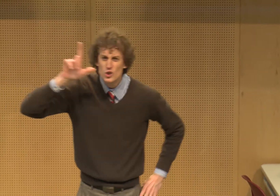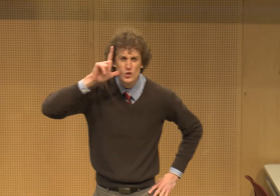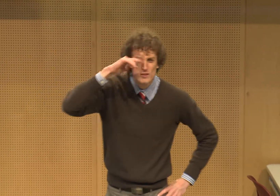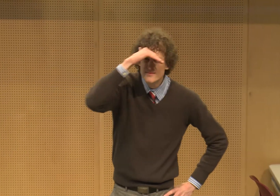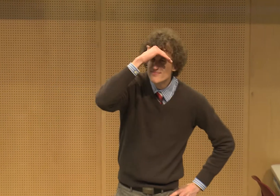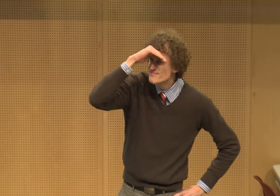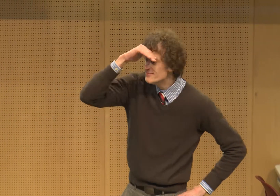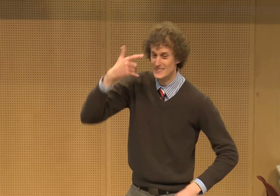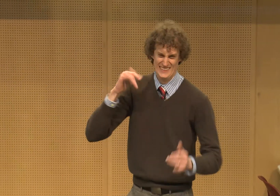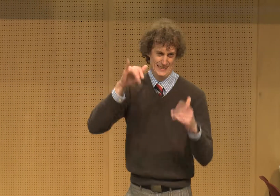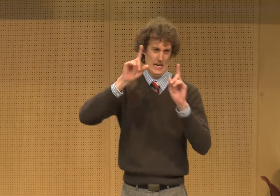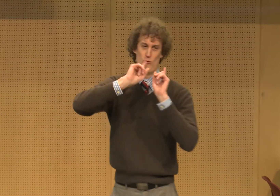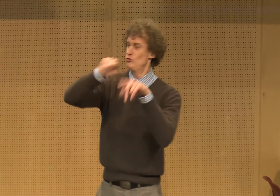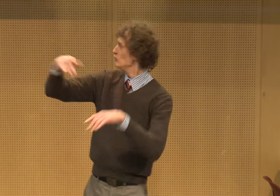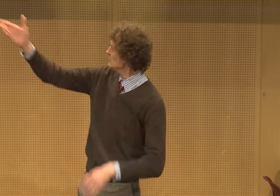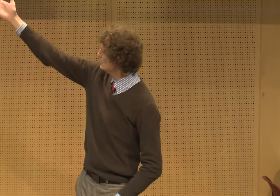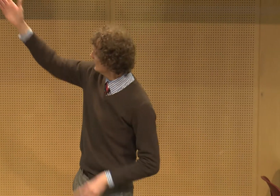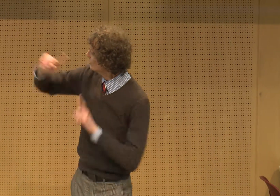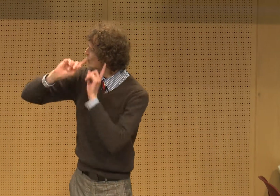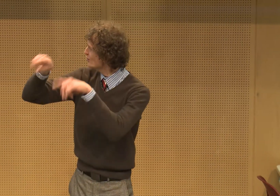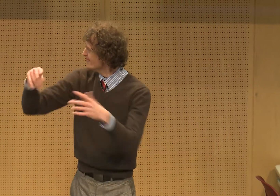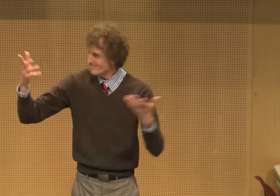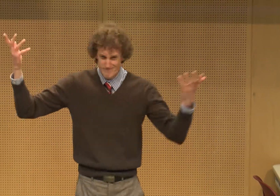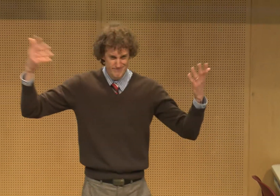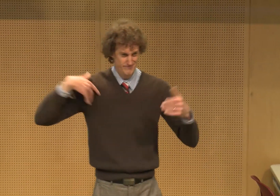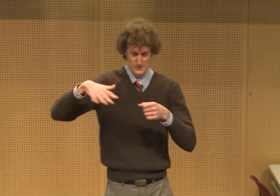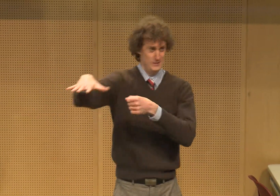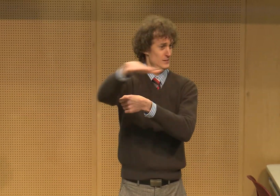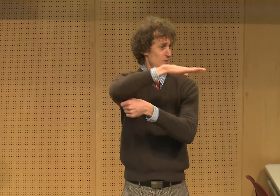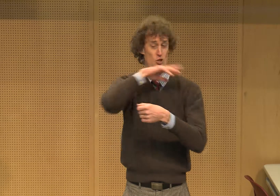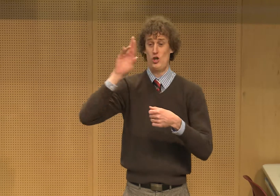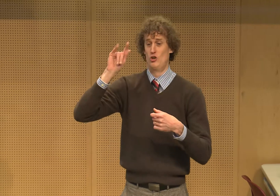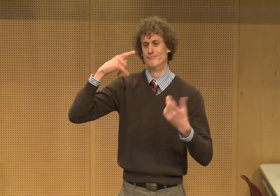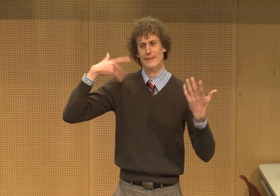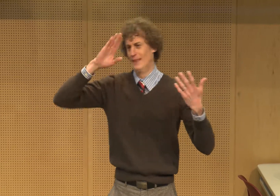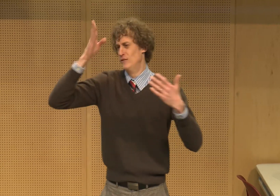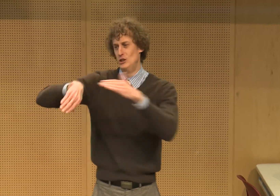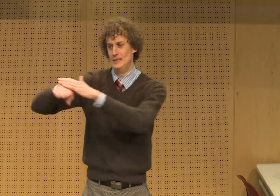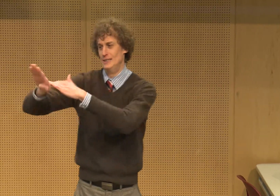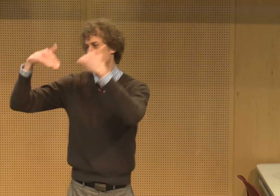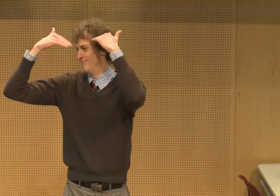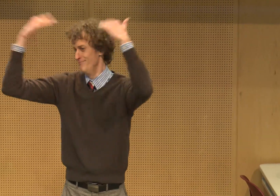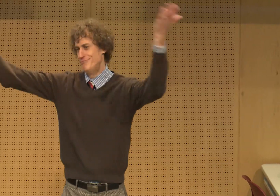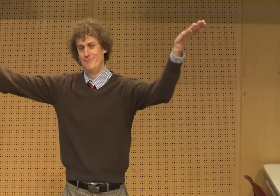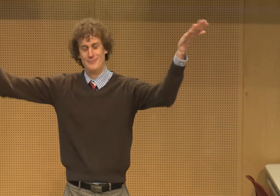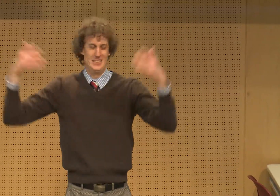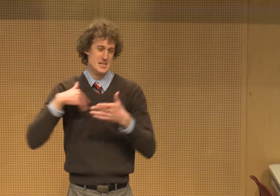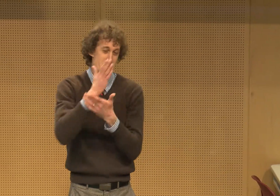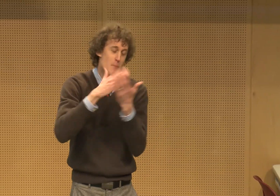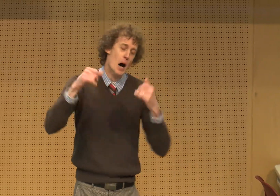and then, you know, you'll see me back home at NTID, like, "Where's Larwan?" Well, one of those two buildings.